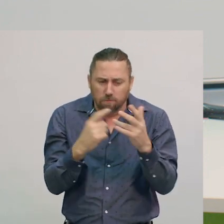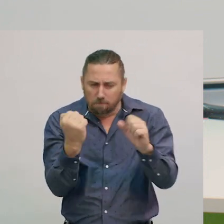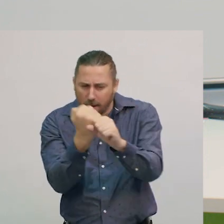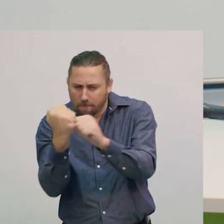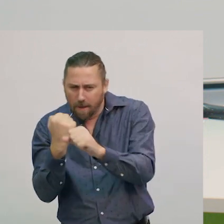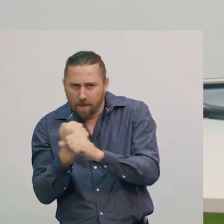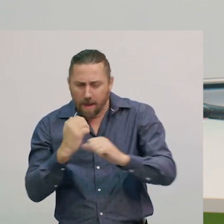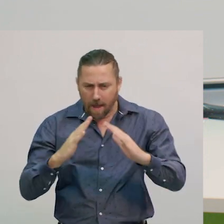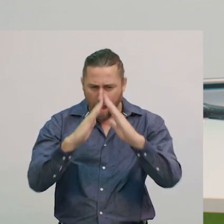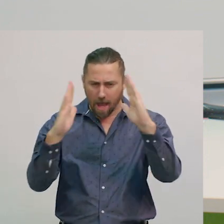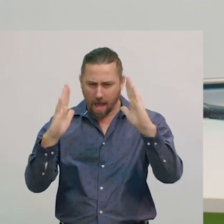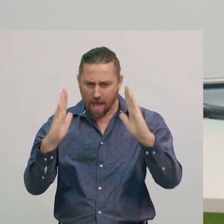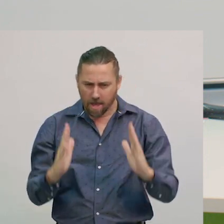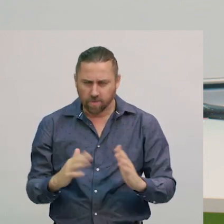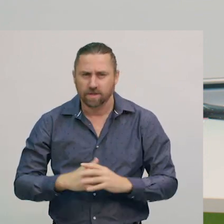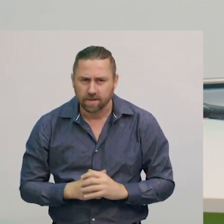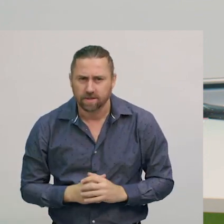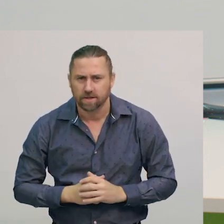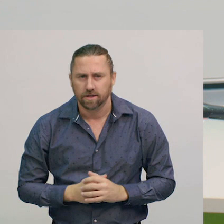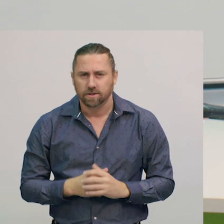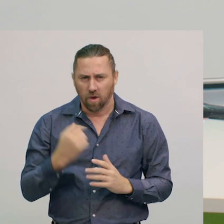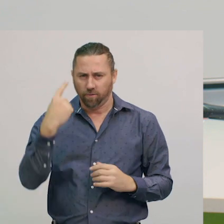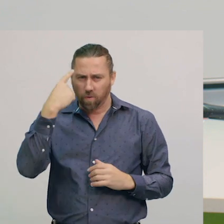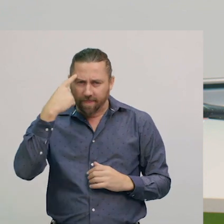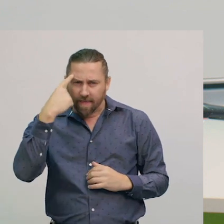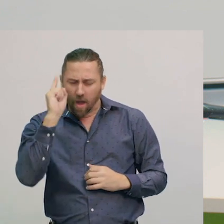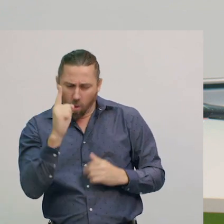What properties of material have we talked about?